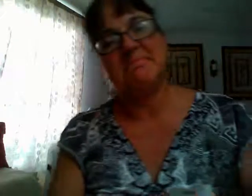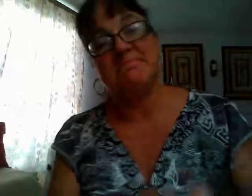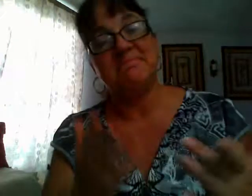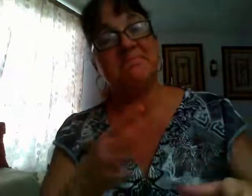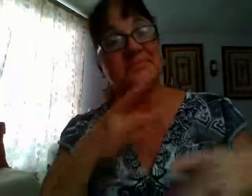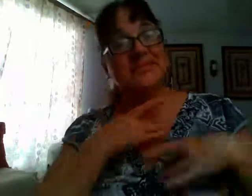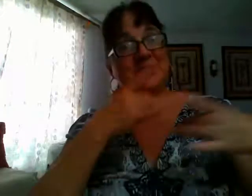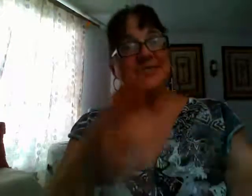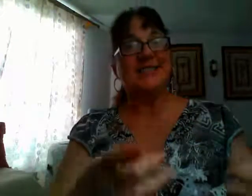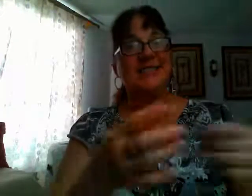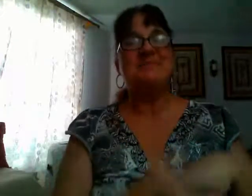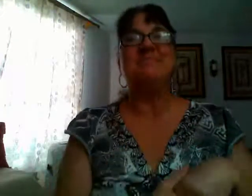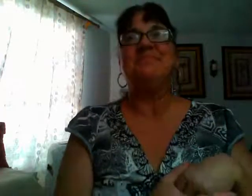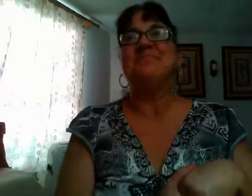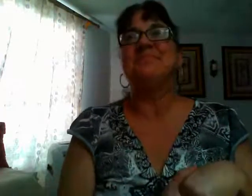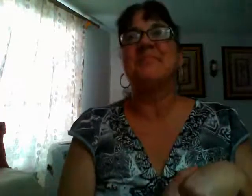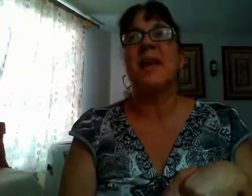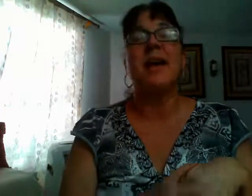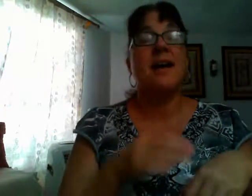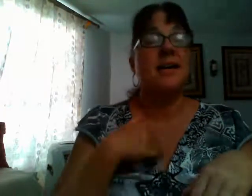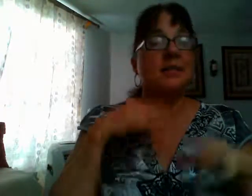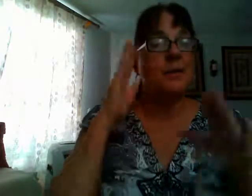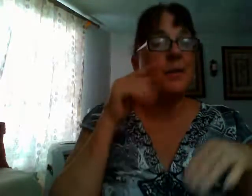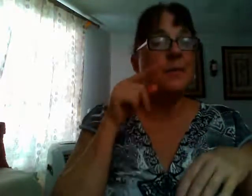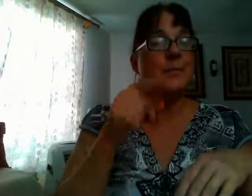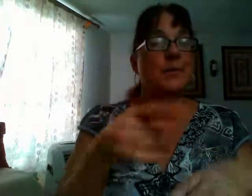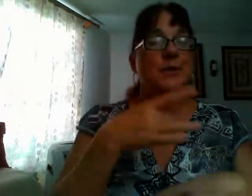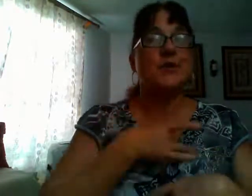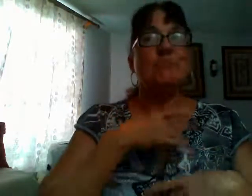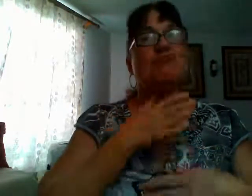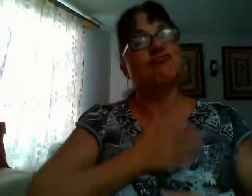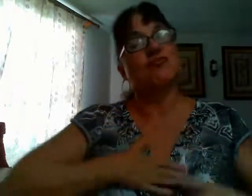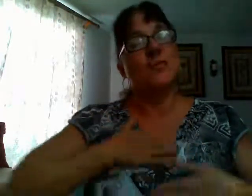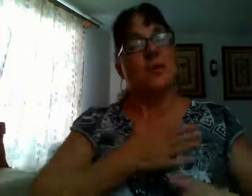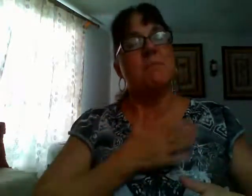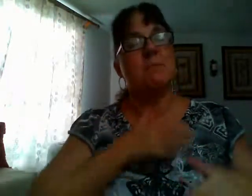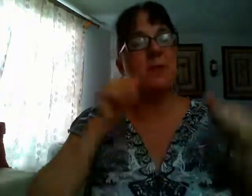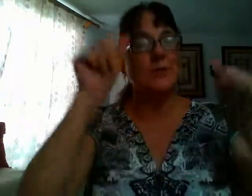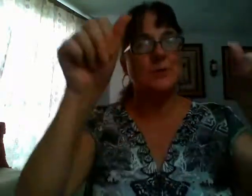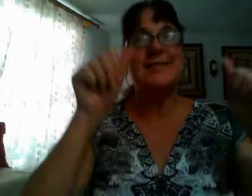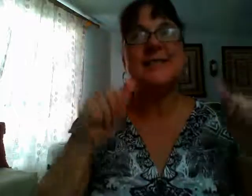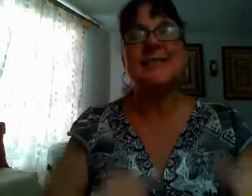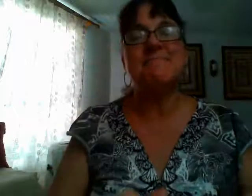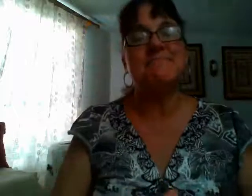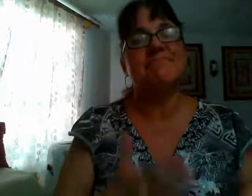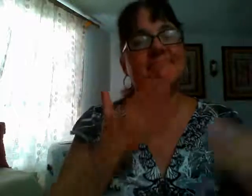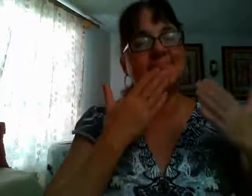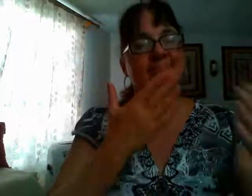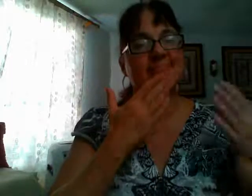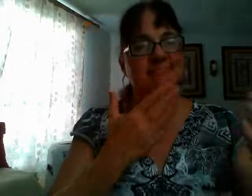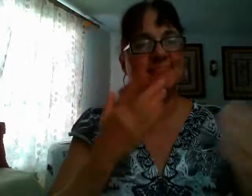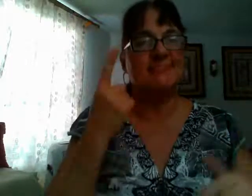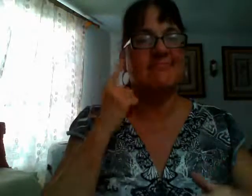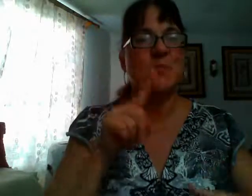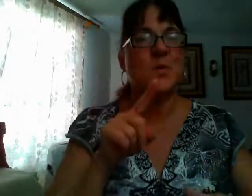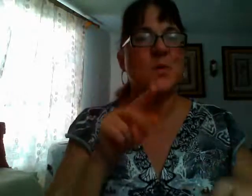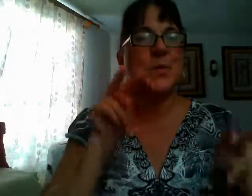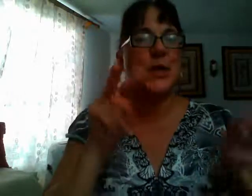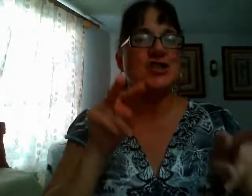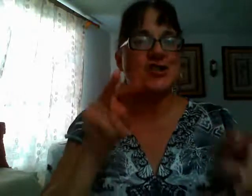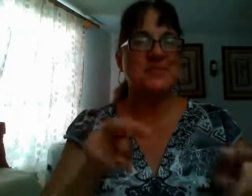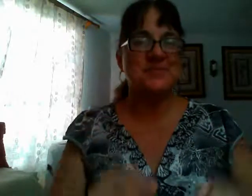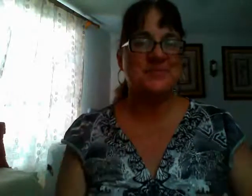I hope you enjoyed my posting. Thank you for watching.